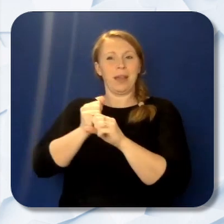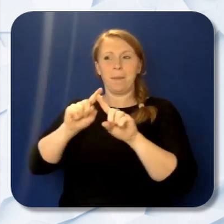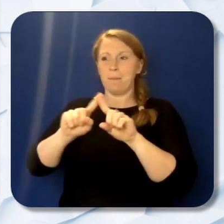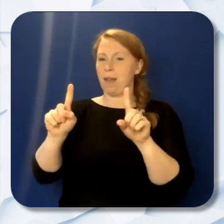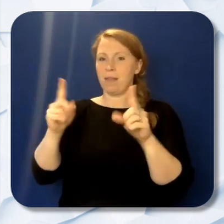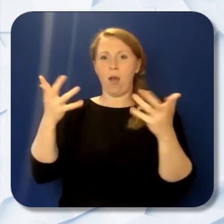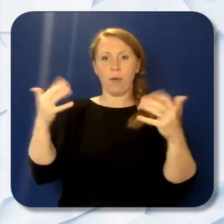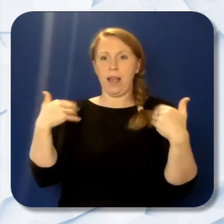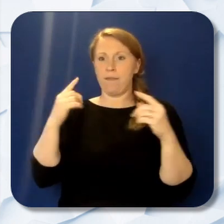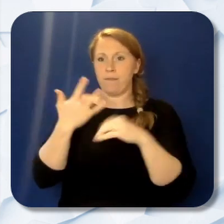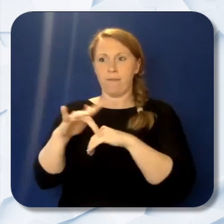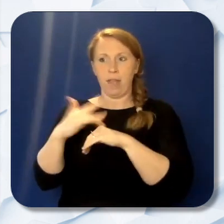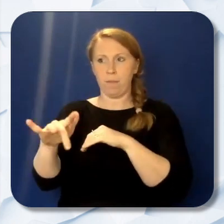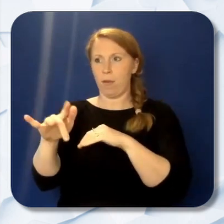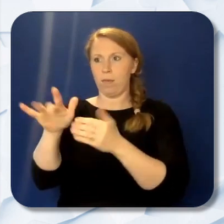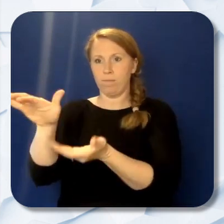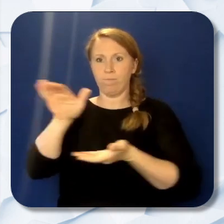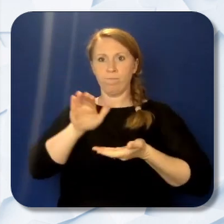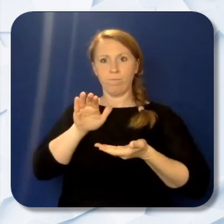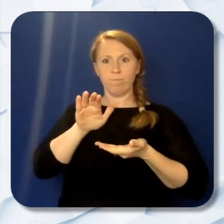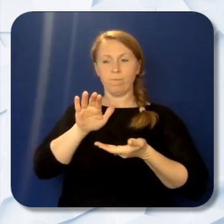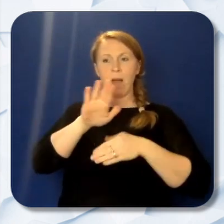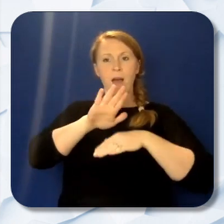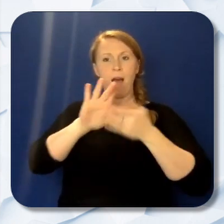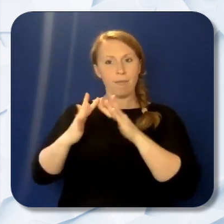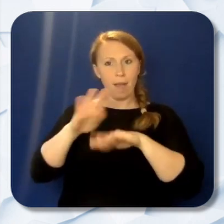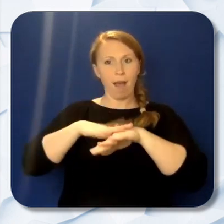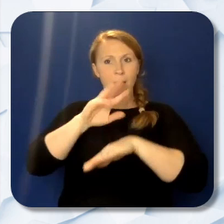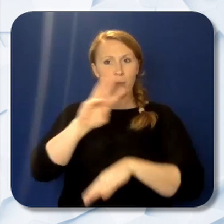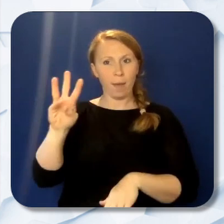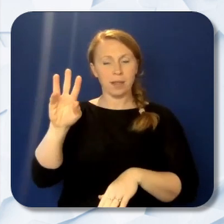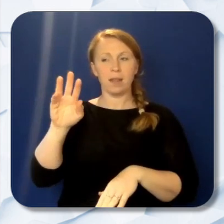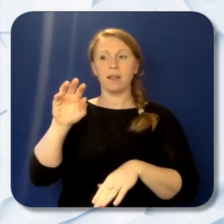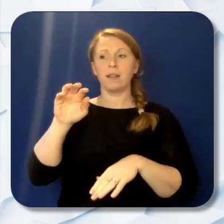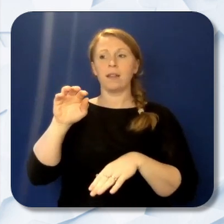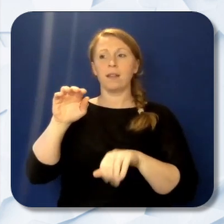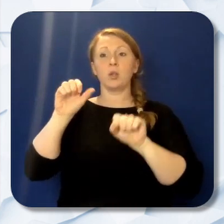available on Cd. Ph. Website, and you can get access to the locks on through the manufacturer